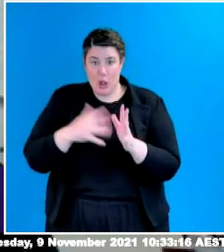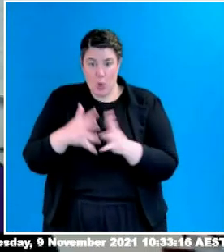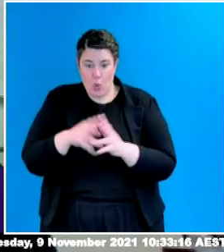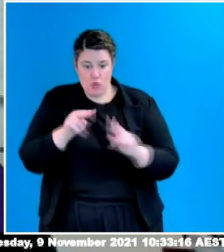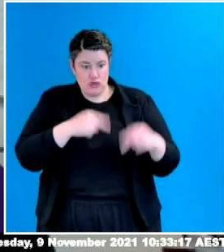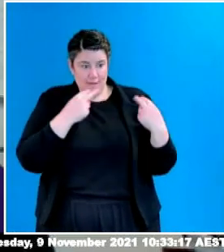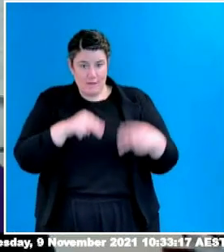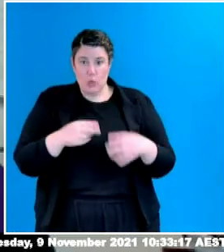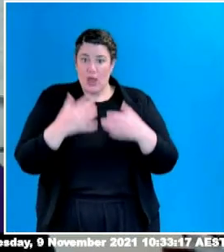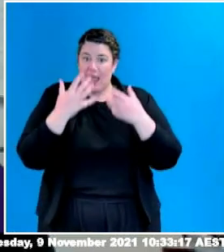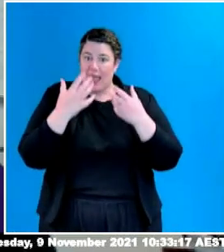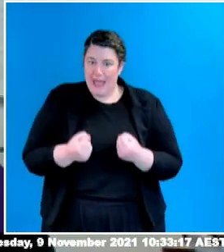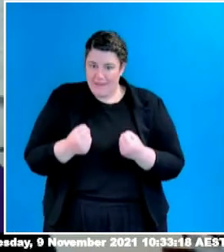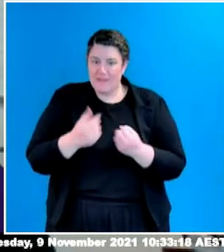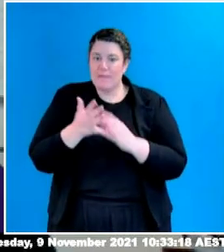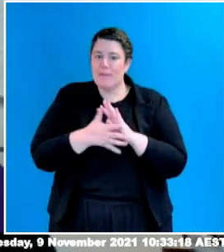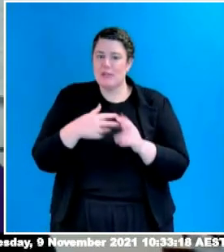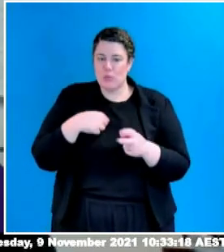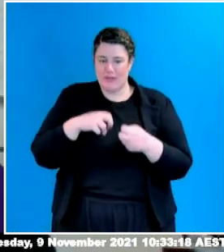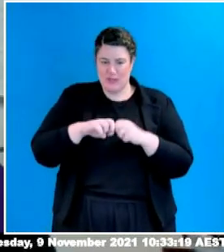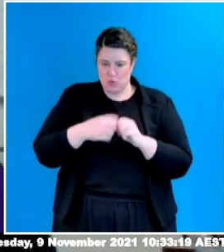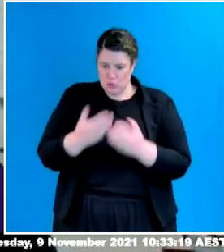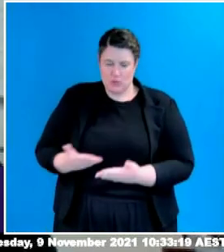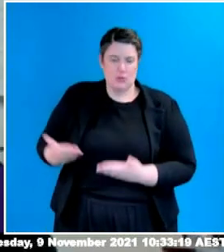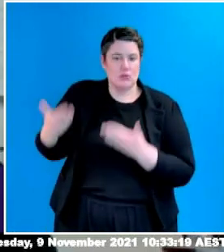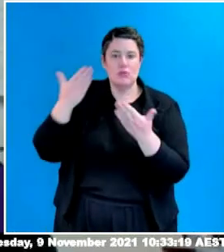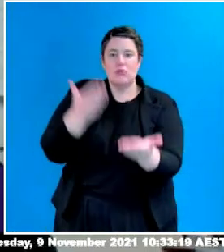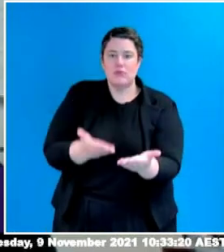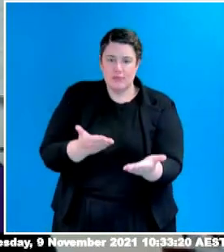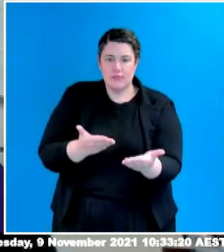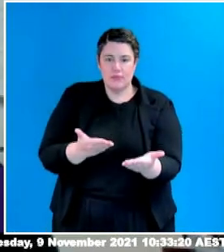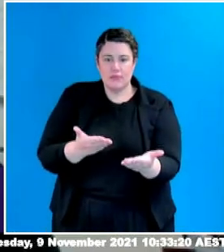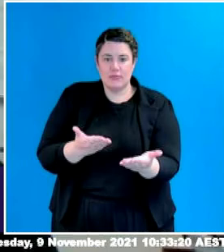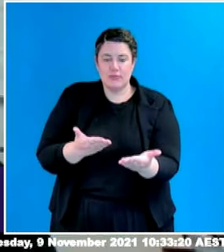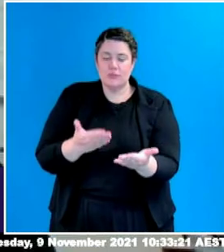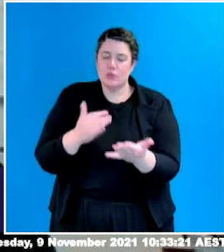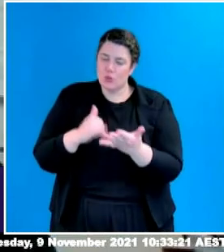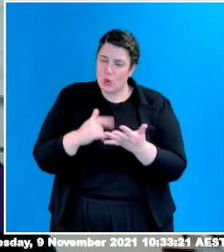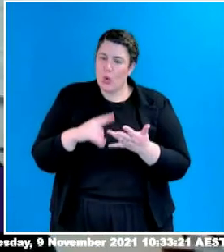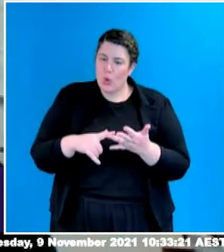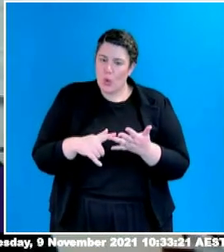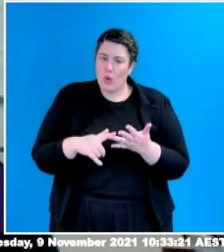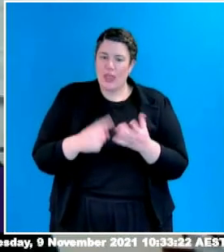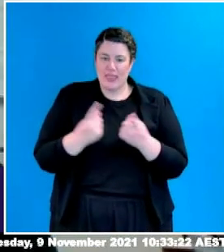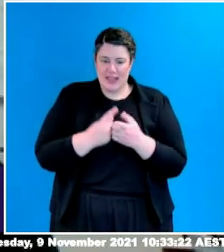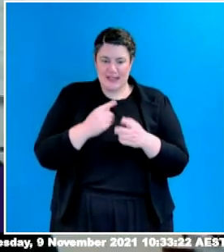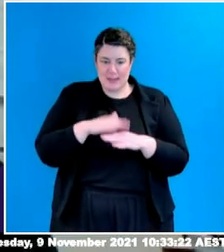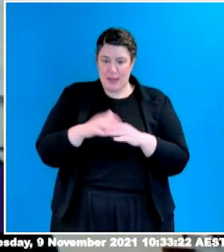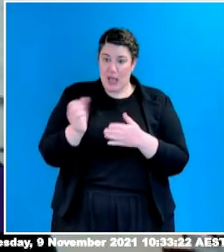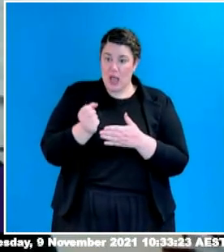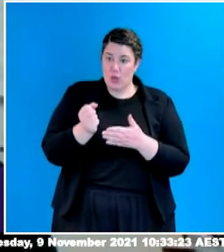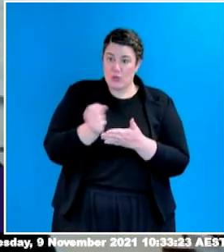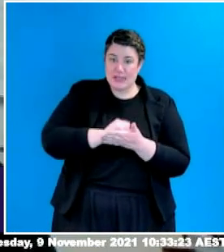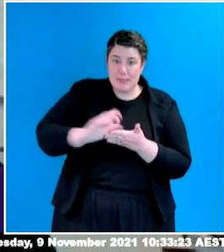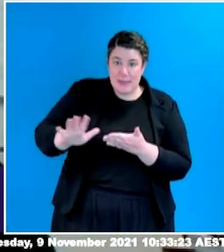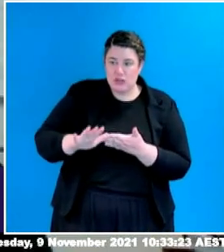bring those issues right to the fore in those discussions. Again, with things around suspension and exclusion, we are working with the